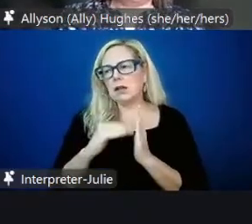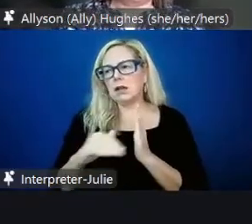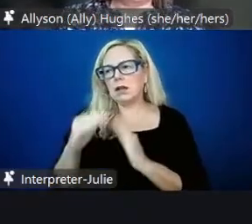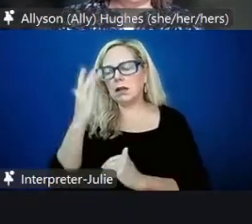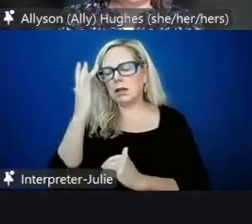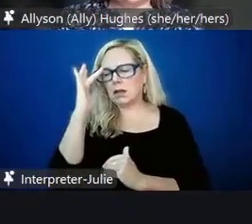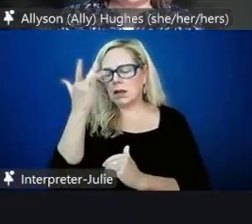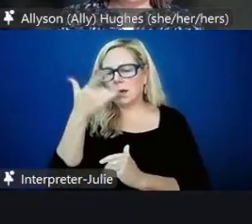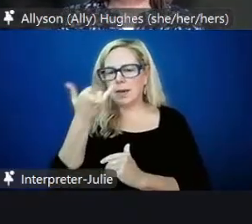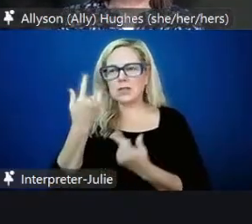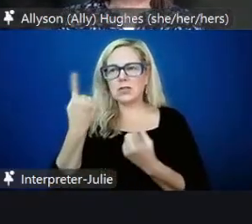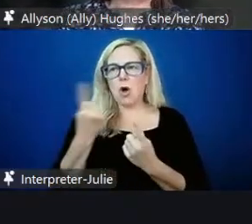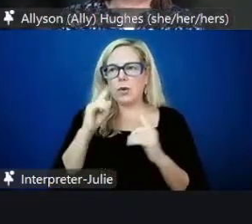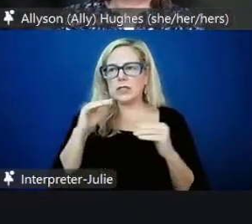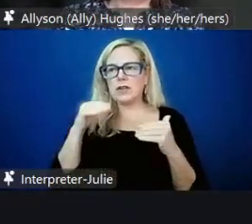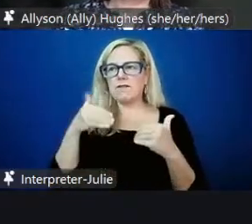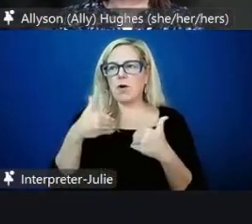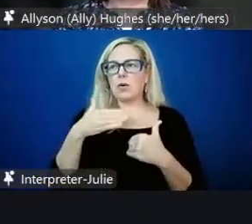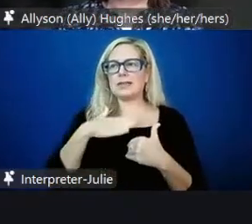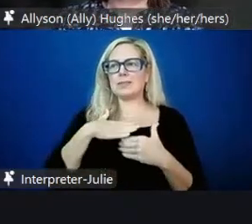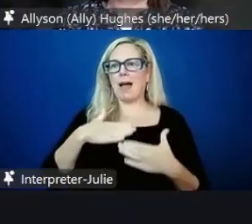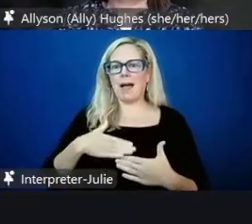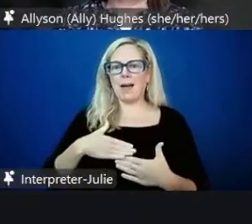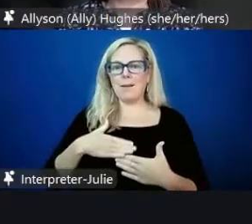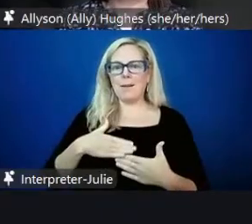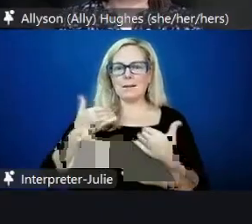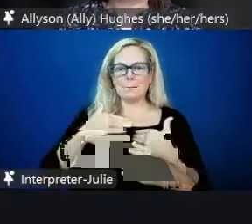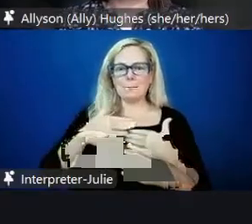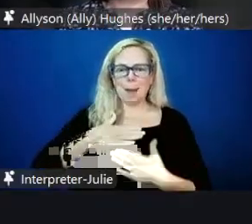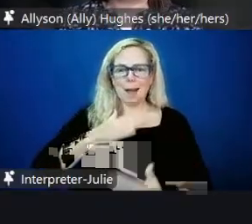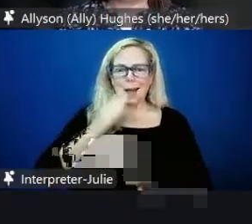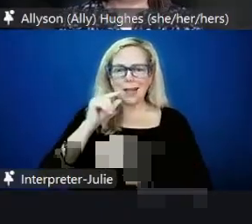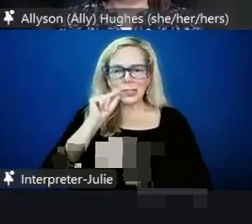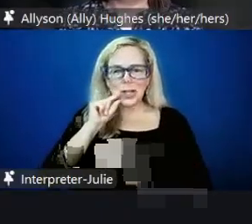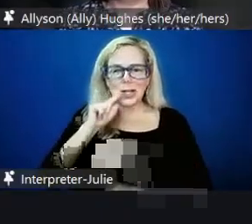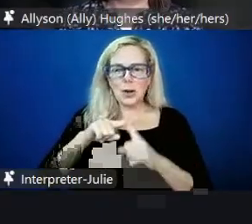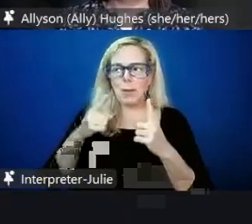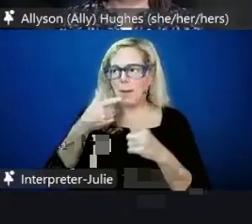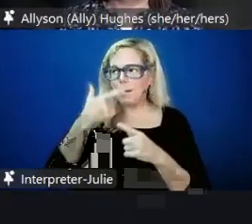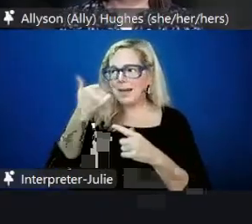But because of my illness, I have to go to the doctor frequently. So I have had to accept this feeling.